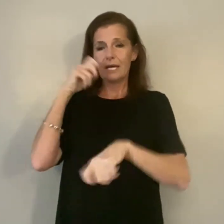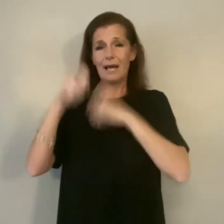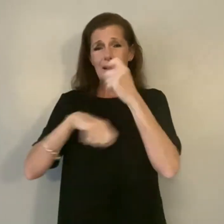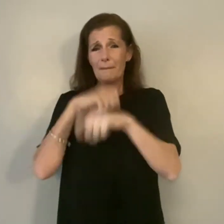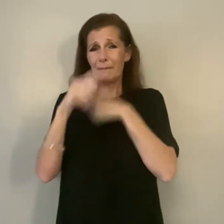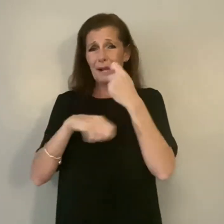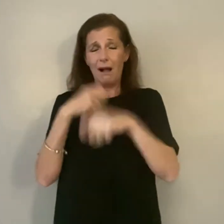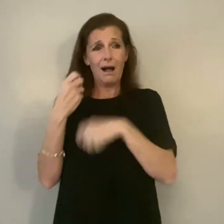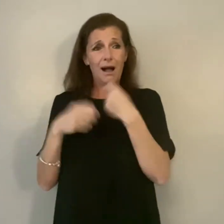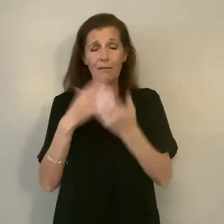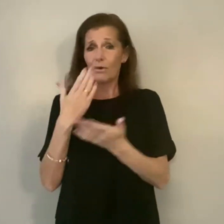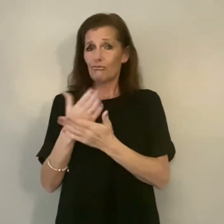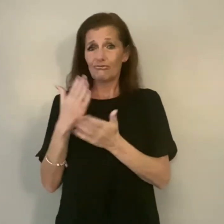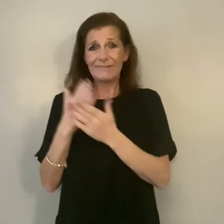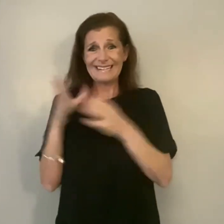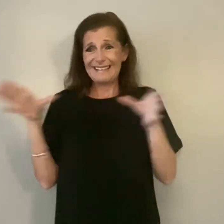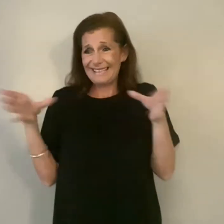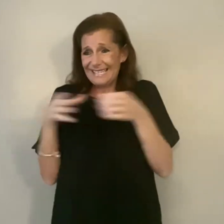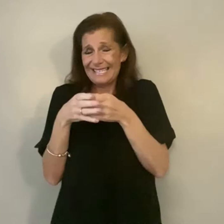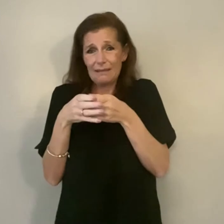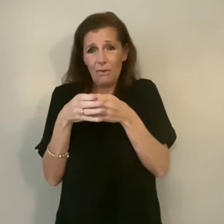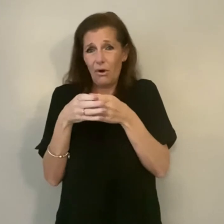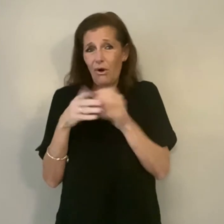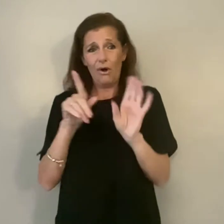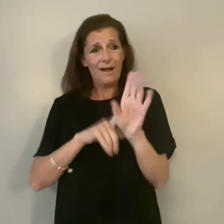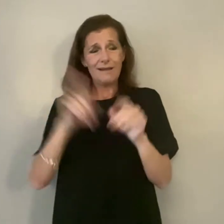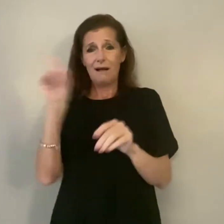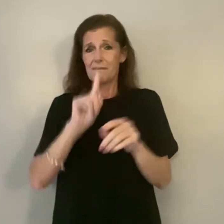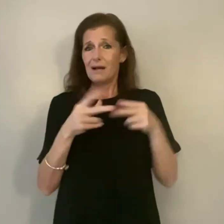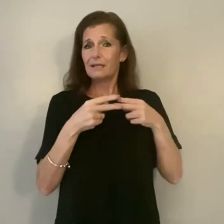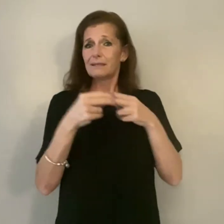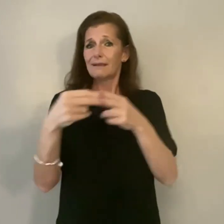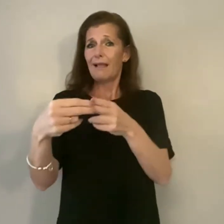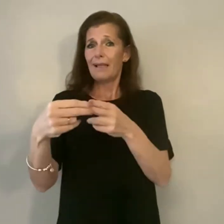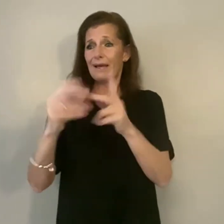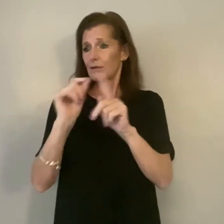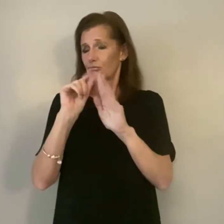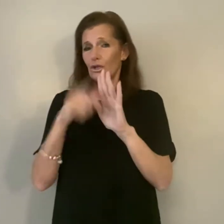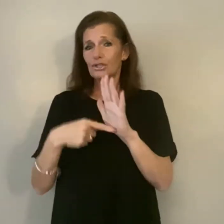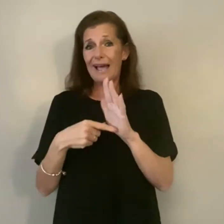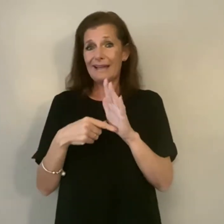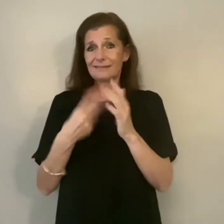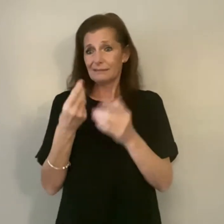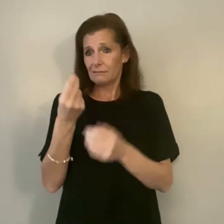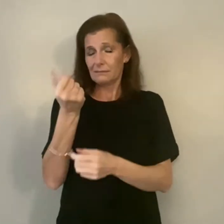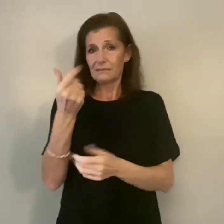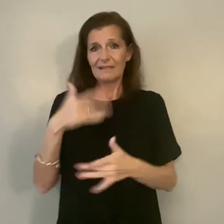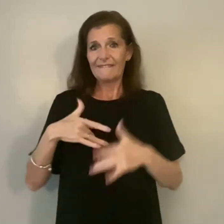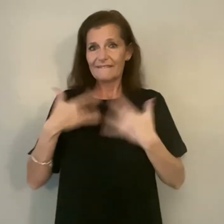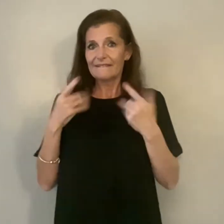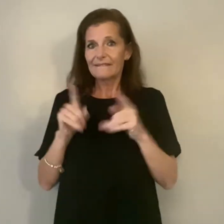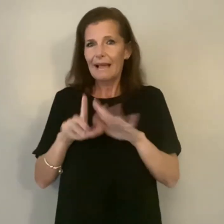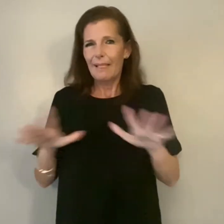to be coming at a really small DIY young person led project overnight it felt...